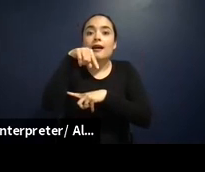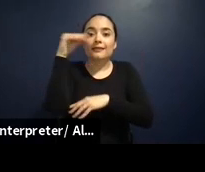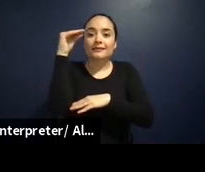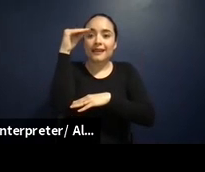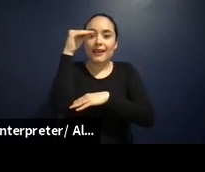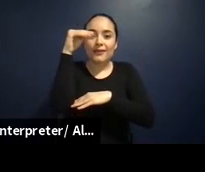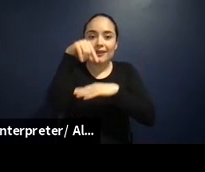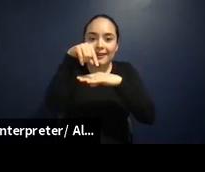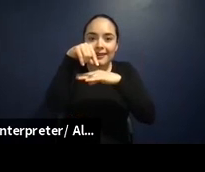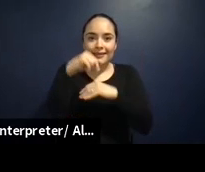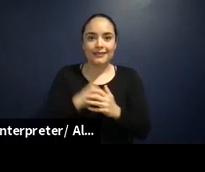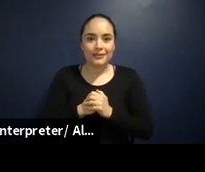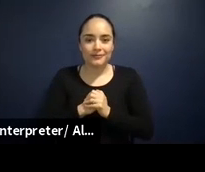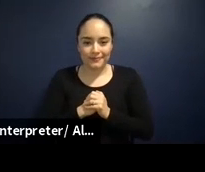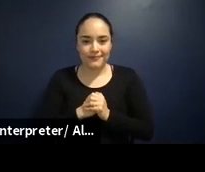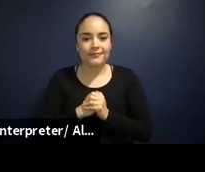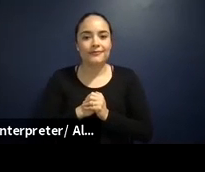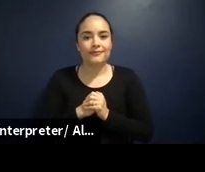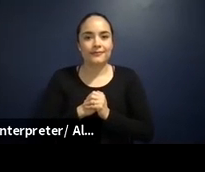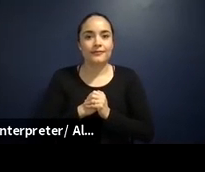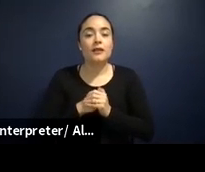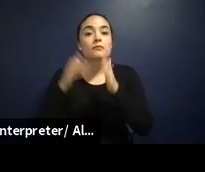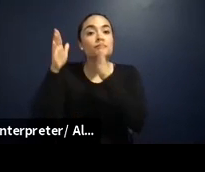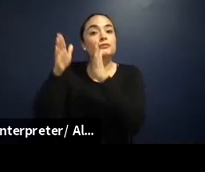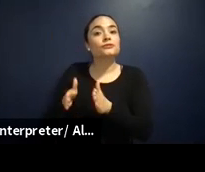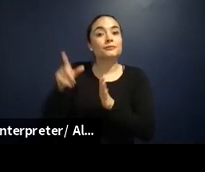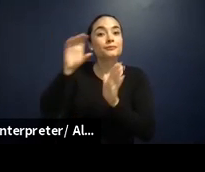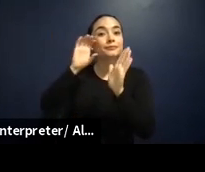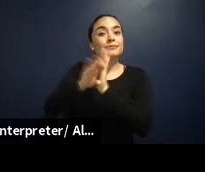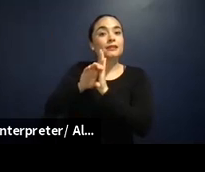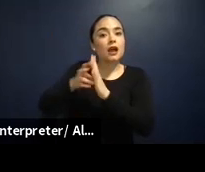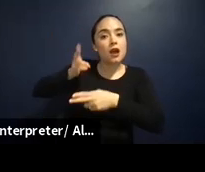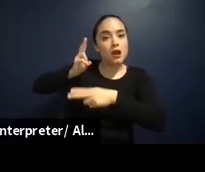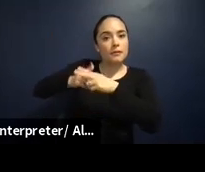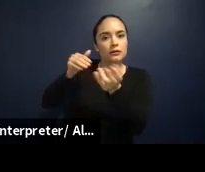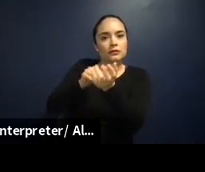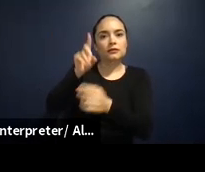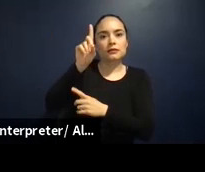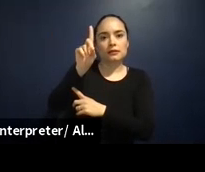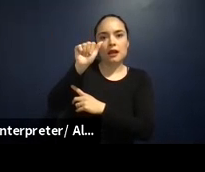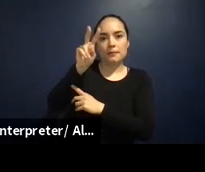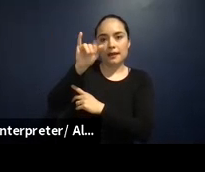David Evans, he's the paleontologist at the ROM. And so he goes out and looks for dinosaurs in